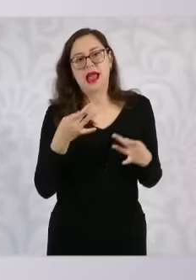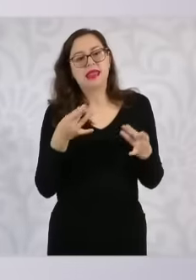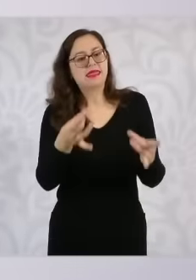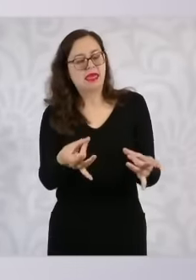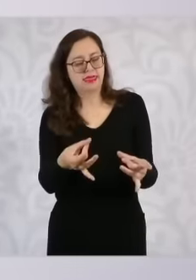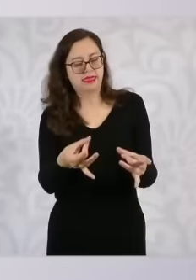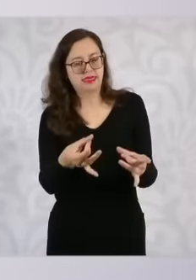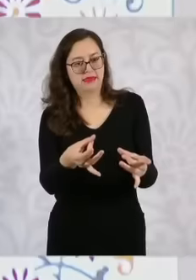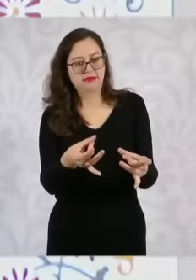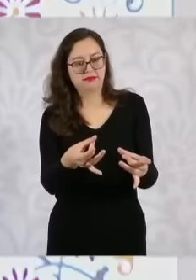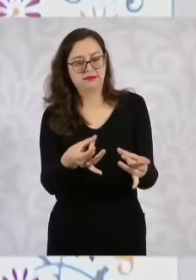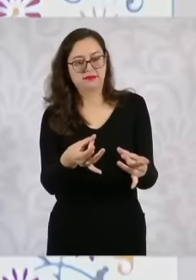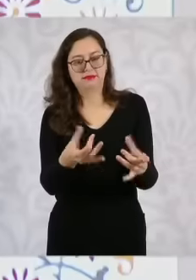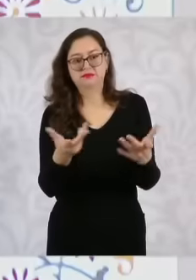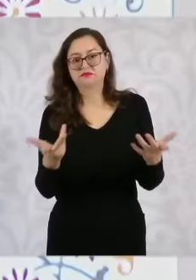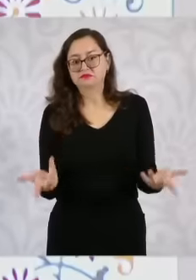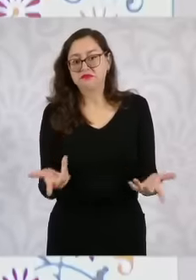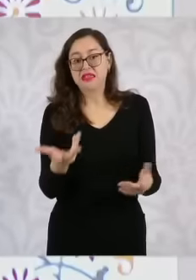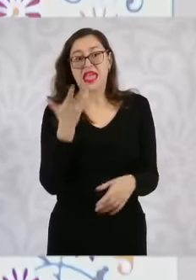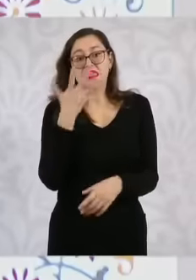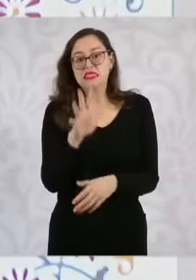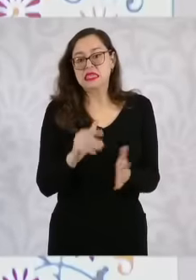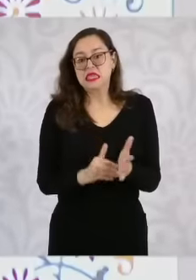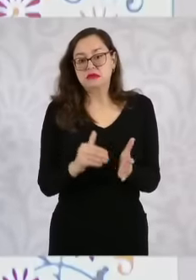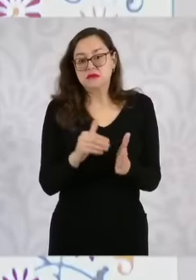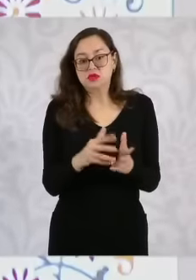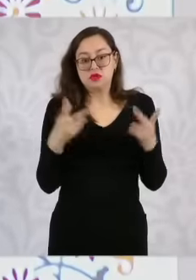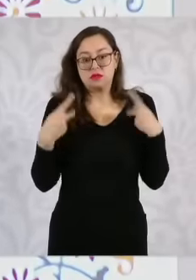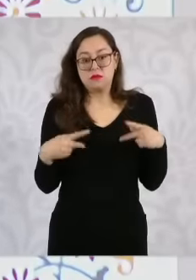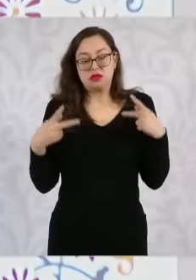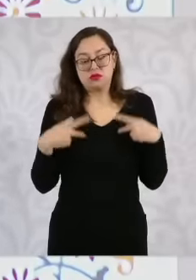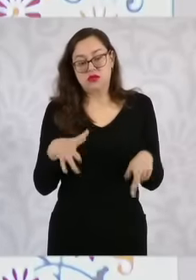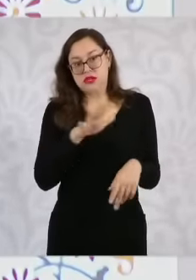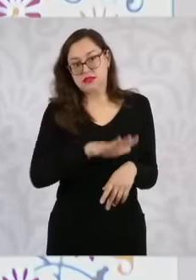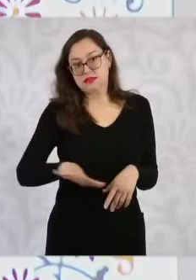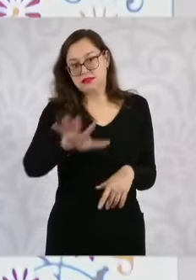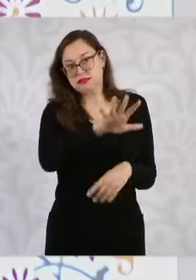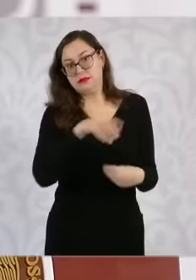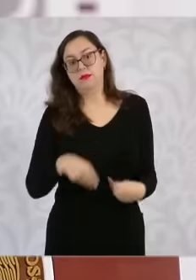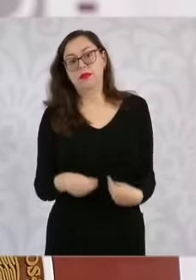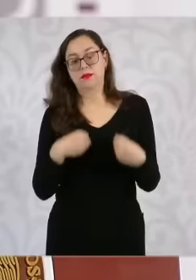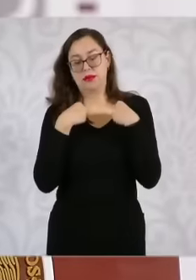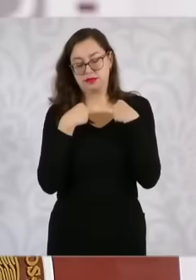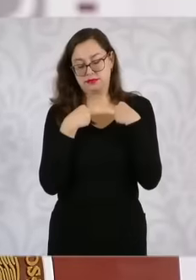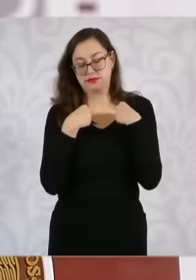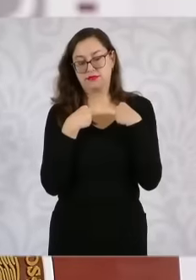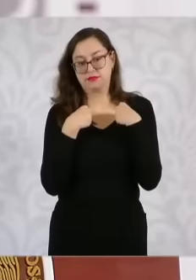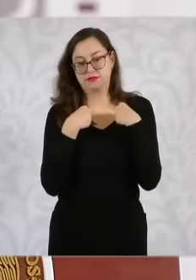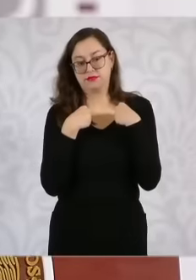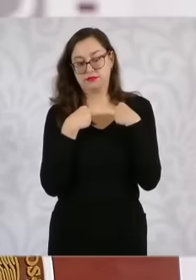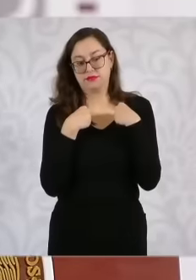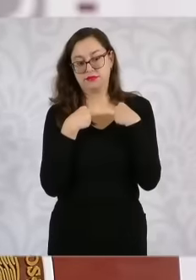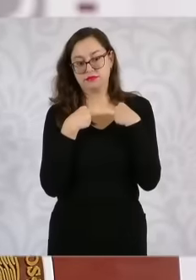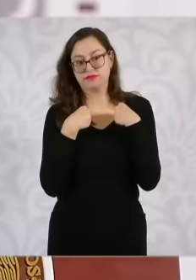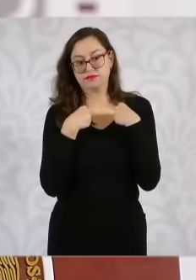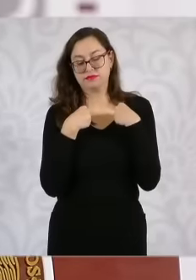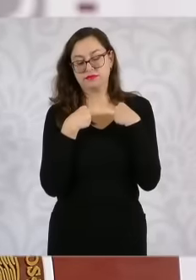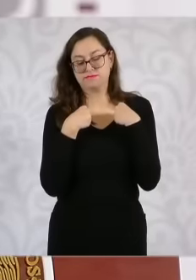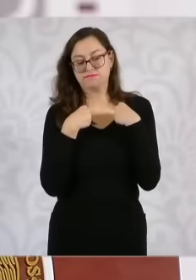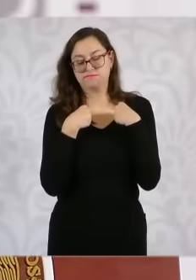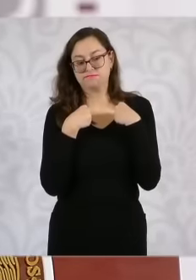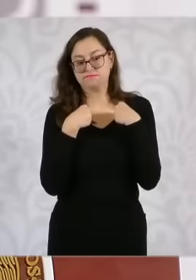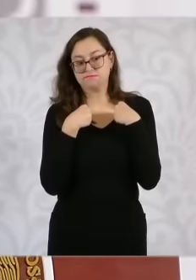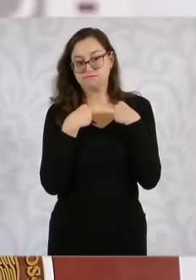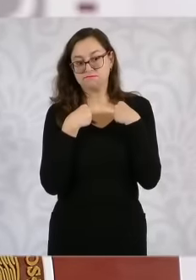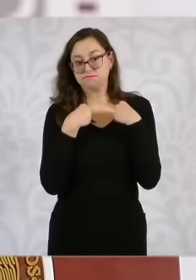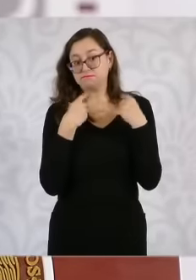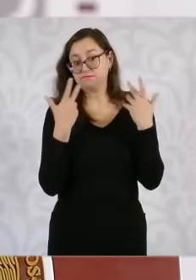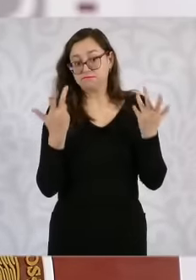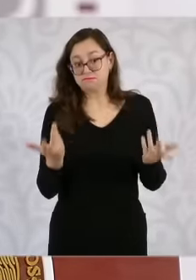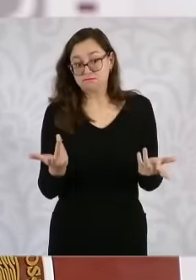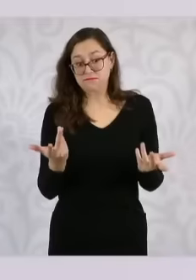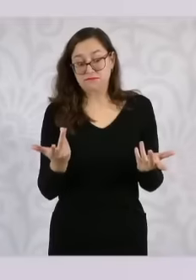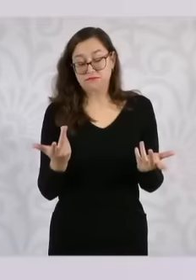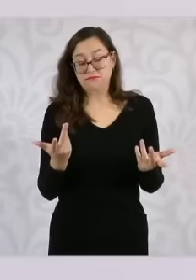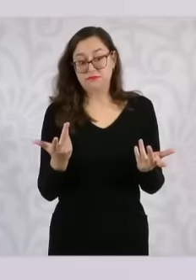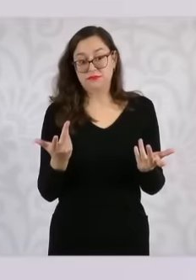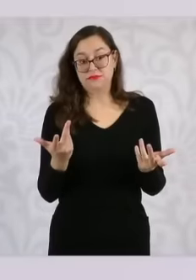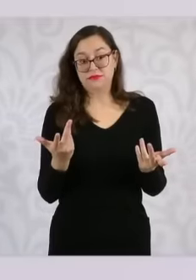, which are around 10 million inhabitants who have Well, almost since the formation of their